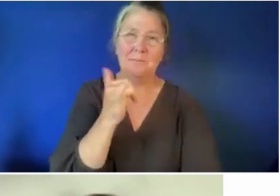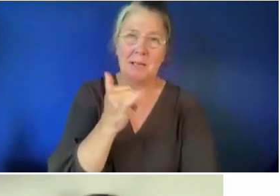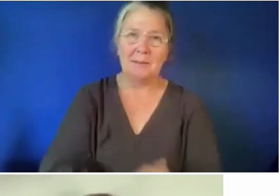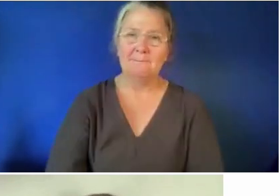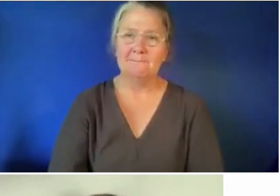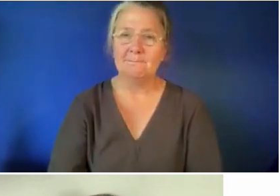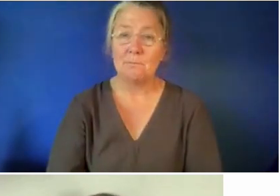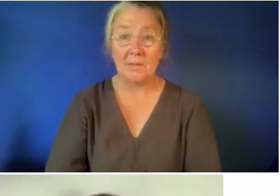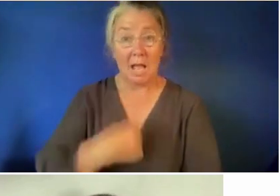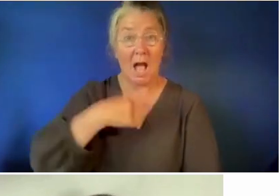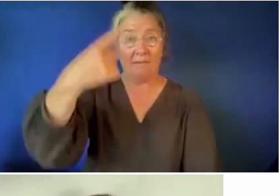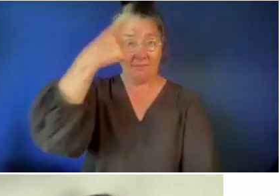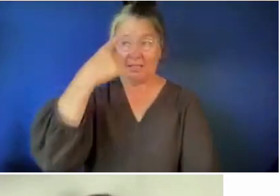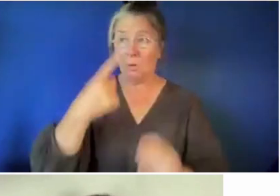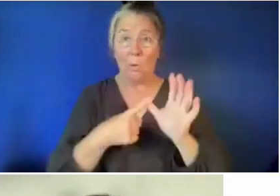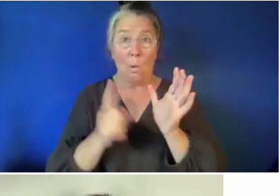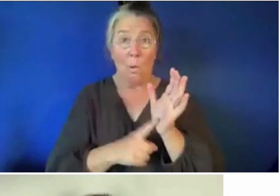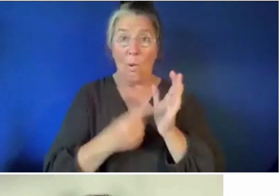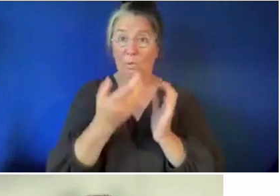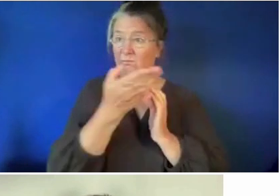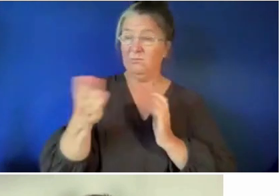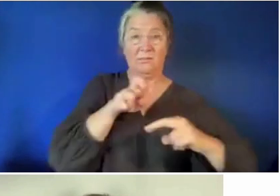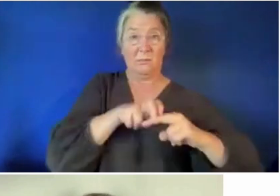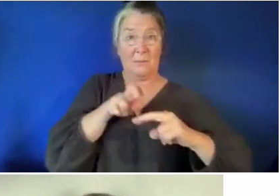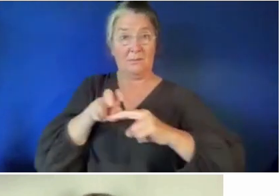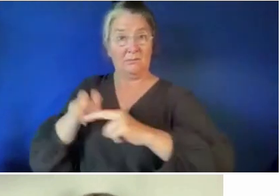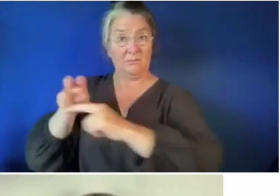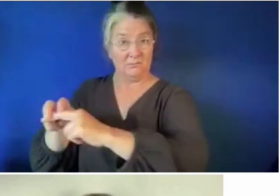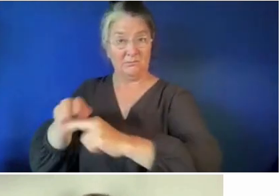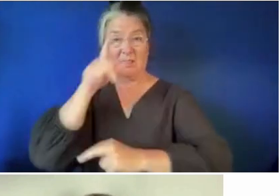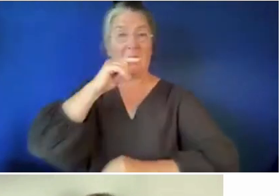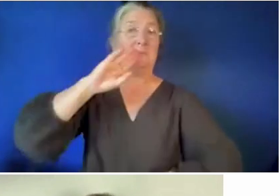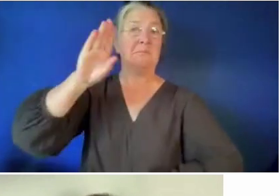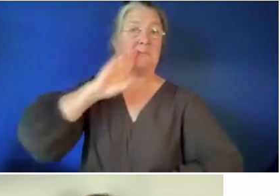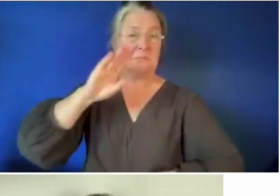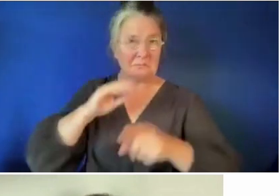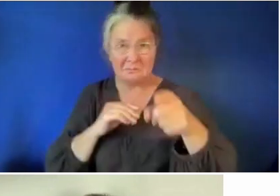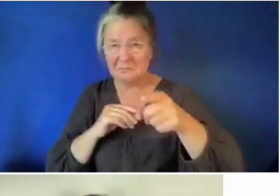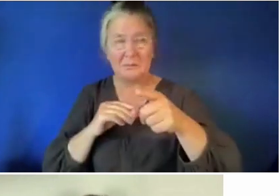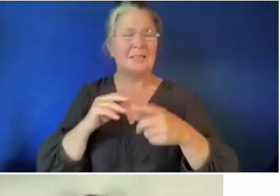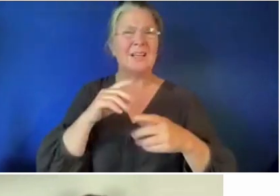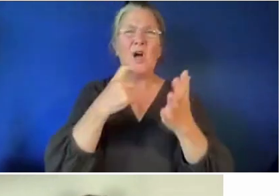might have some practical steps here. So following the Robodebt Royal Commission evidence, how can we ensure